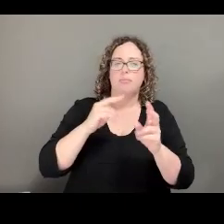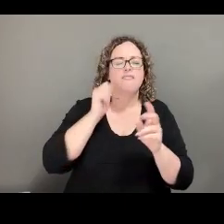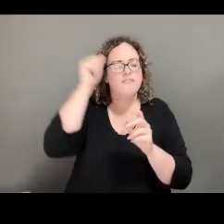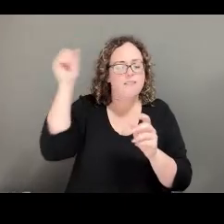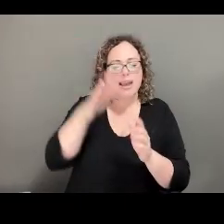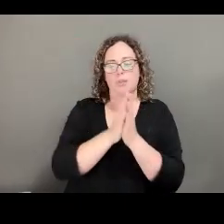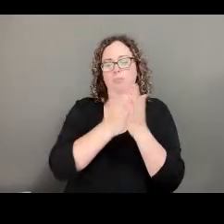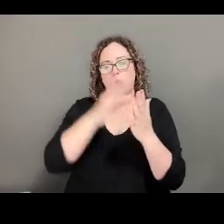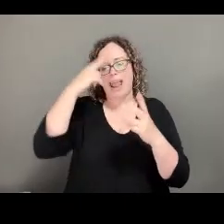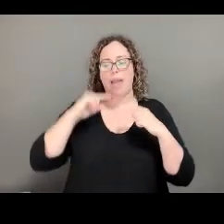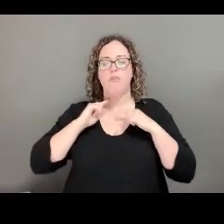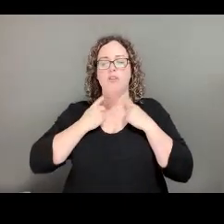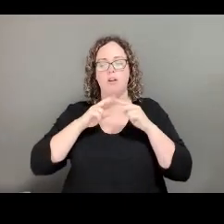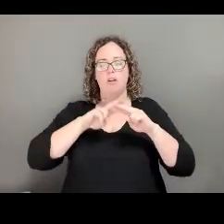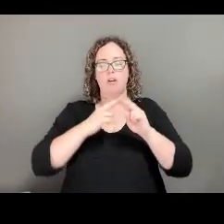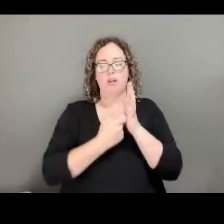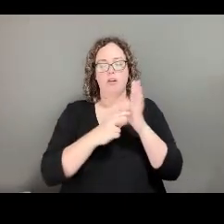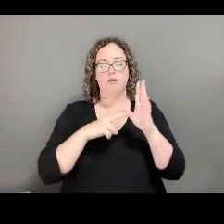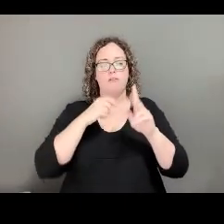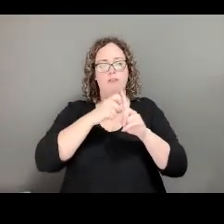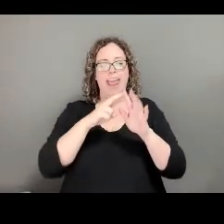So if I would go back and,